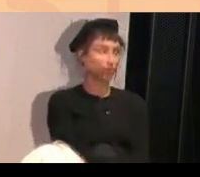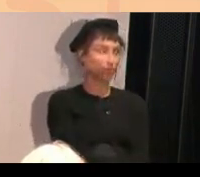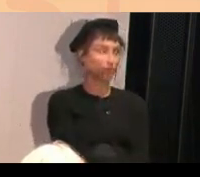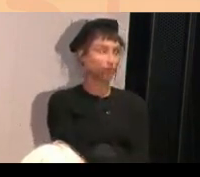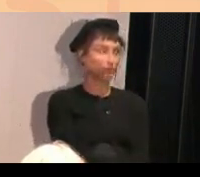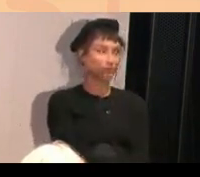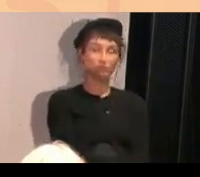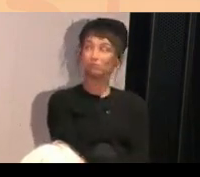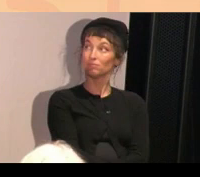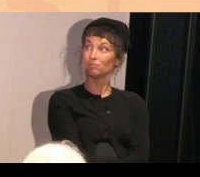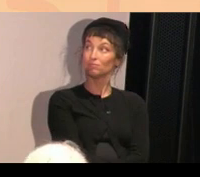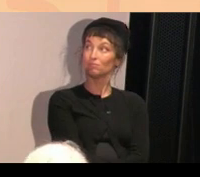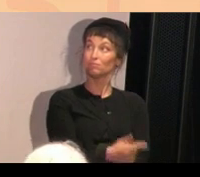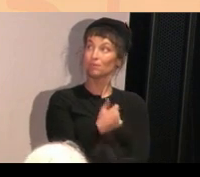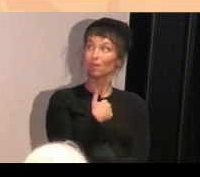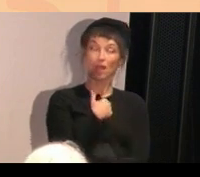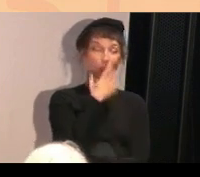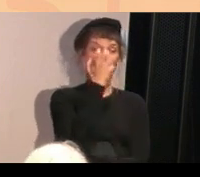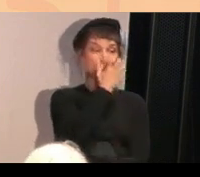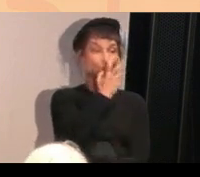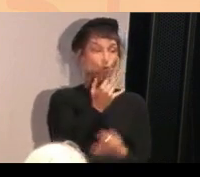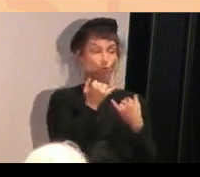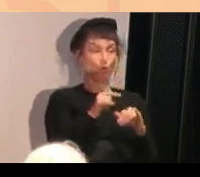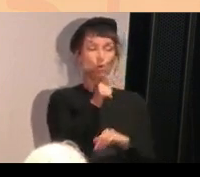and my apologies for incorrect pronunciation as well